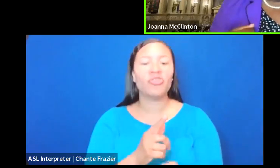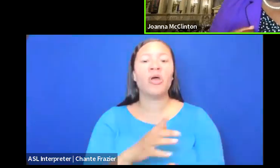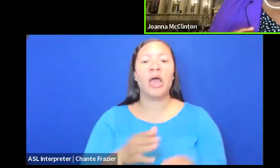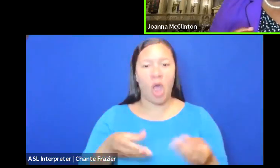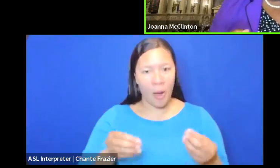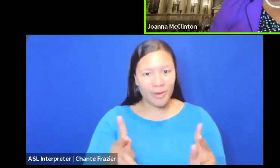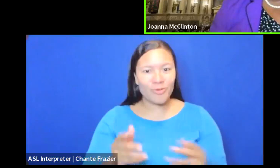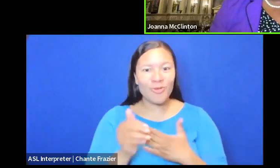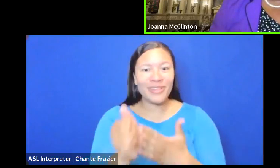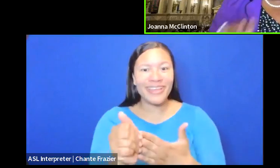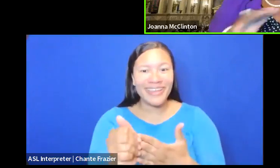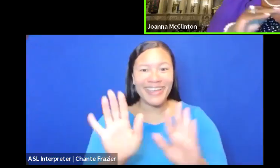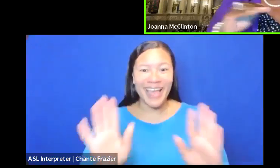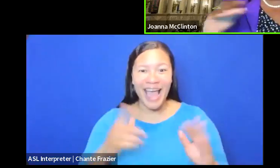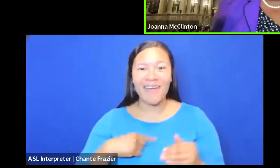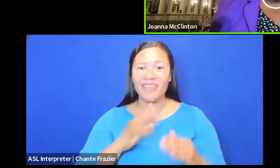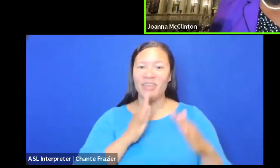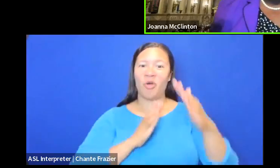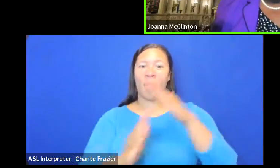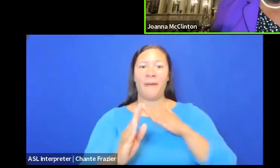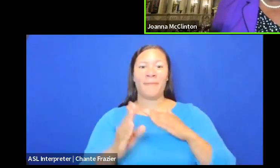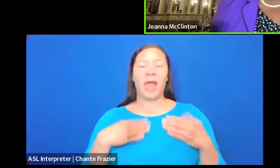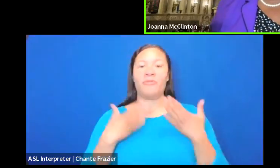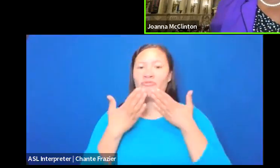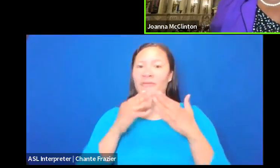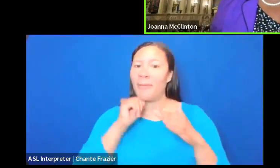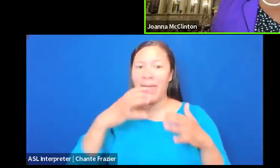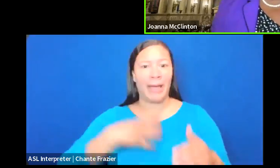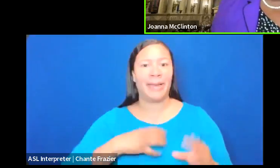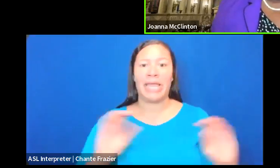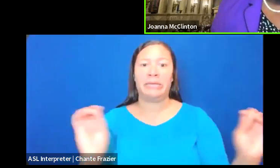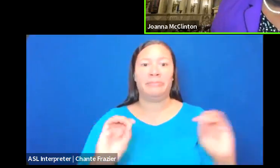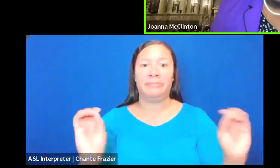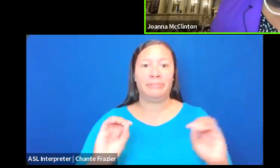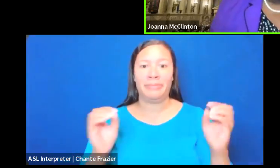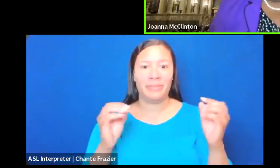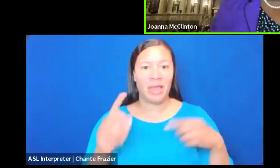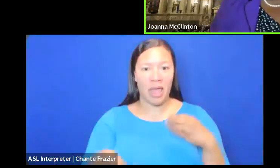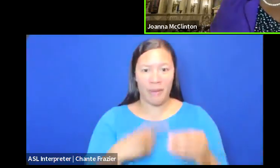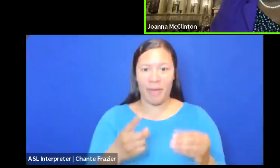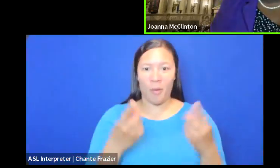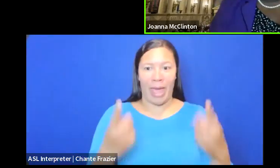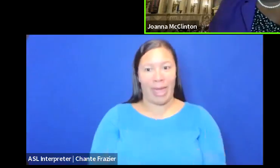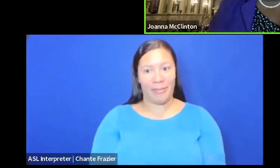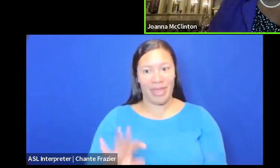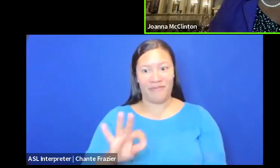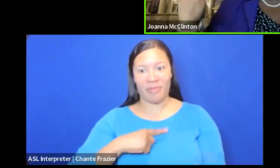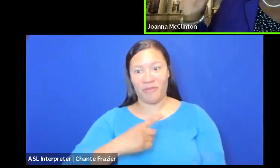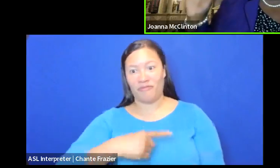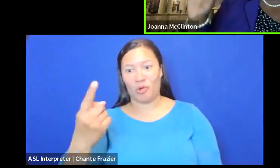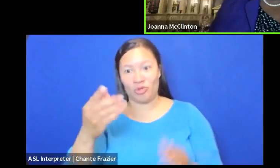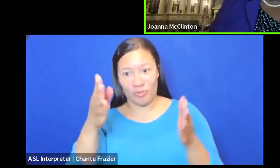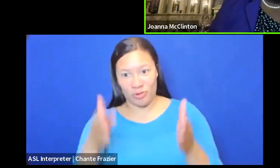men, that do not look like me, I won't get into all the categories I know I'm with the PHR C. They decided we want to give this sister this woman a